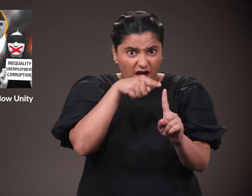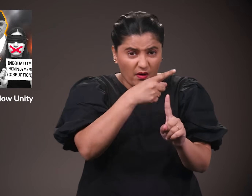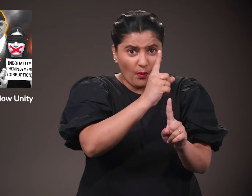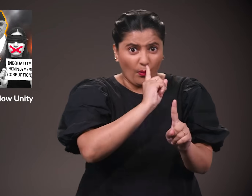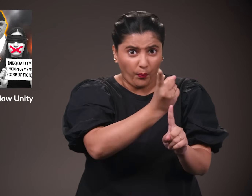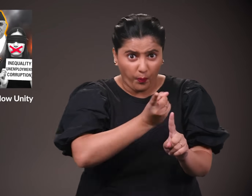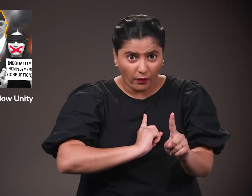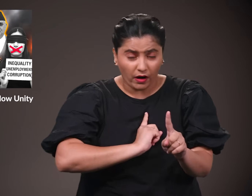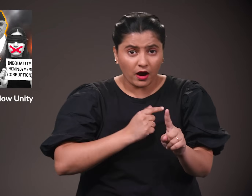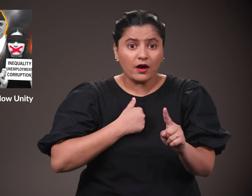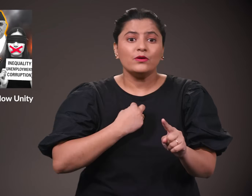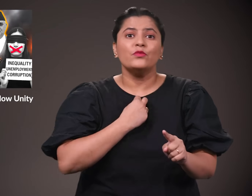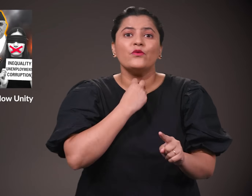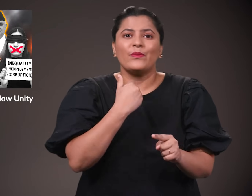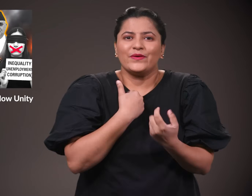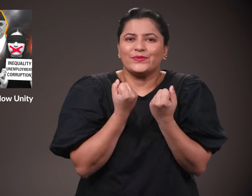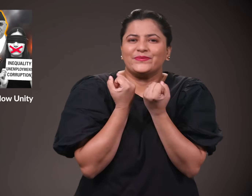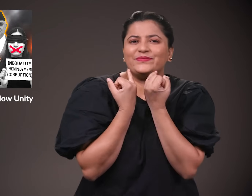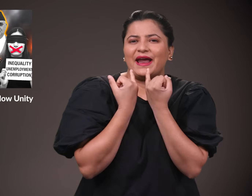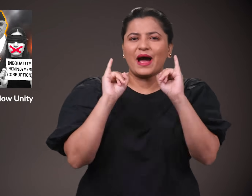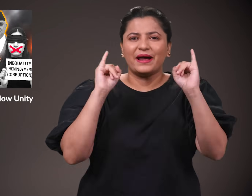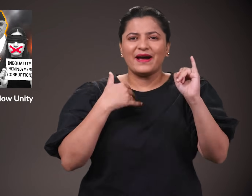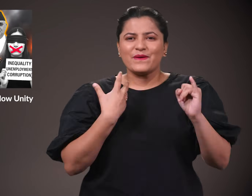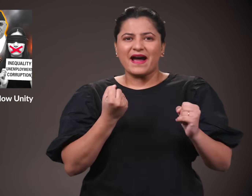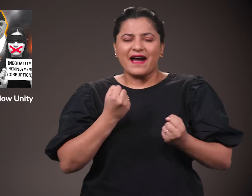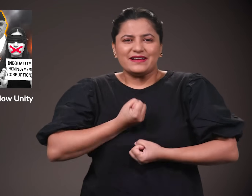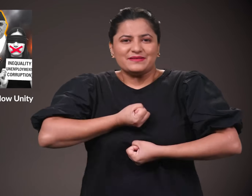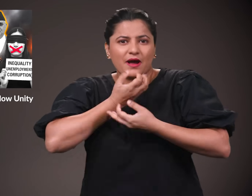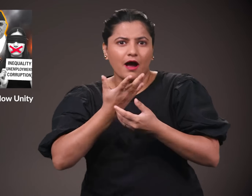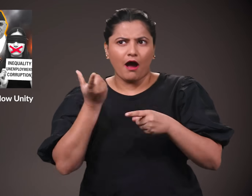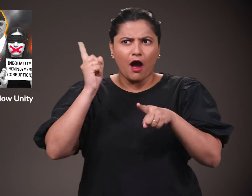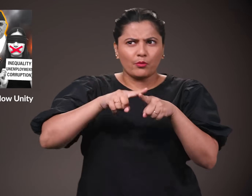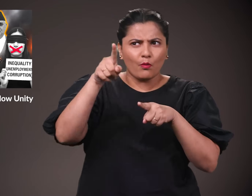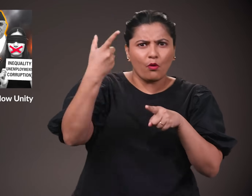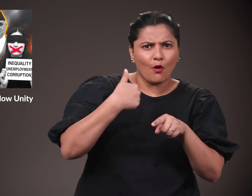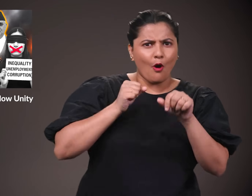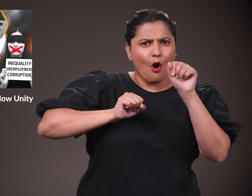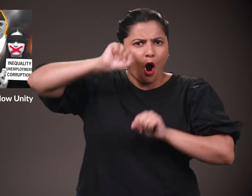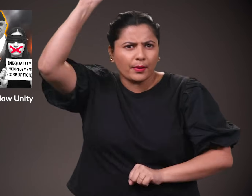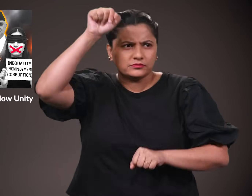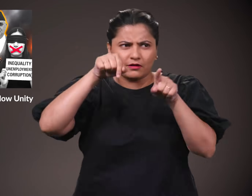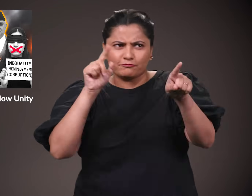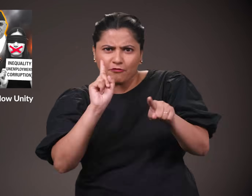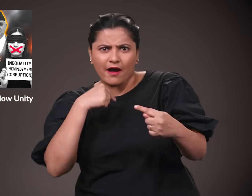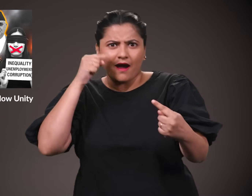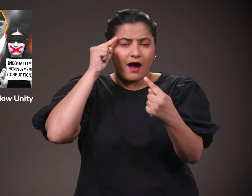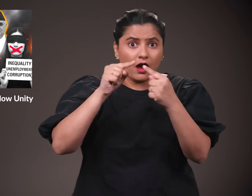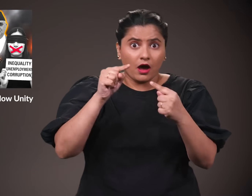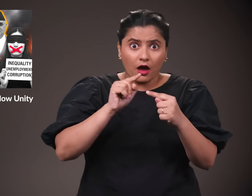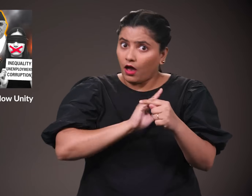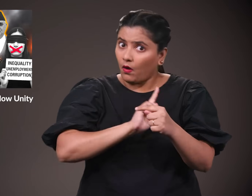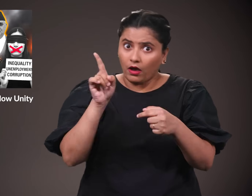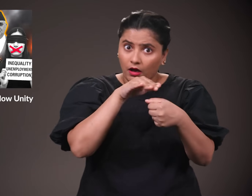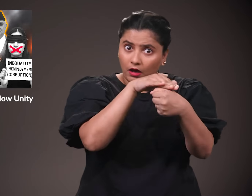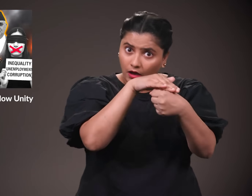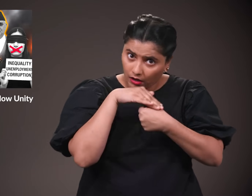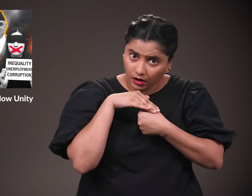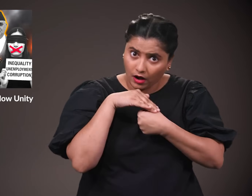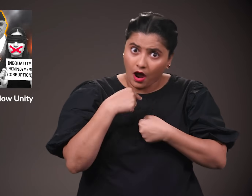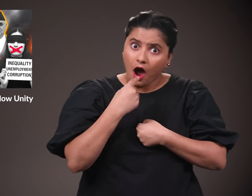They felt their freedom of speech and expression was being suppressed.